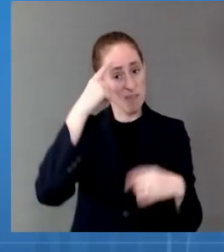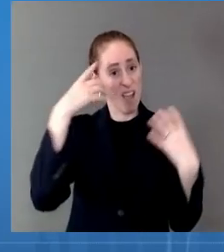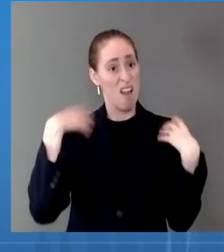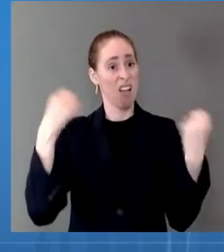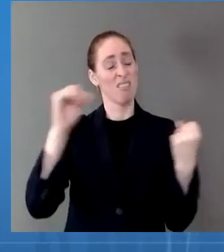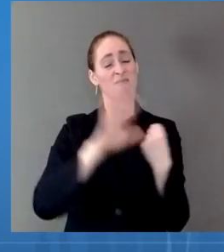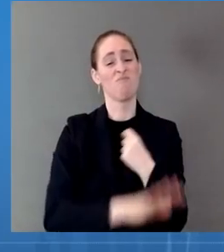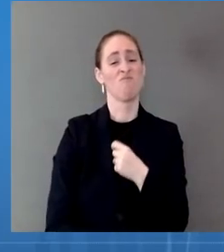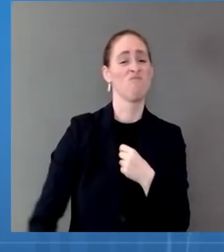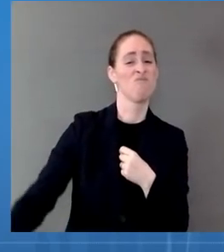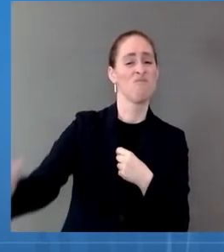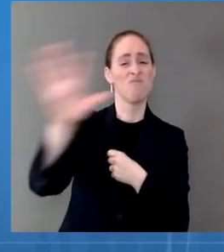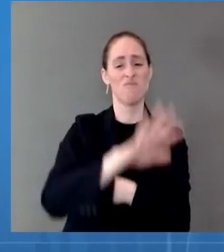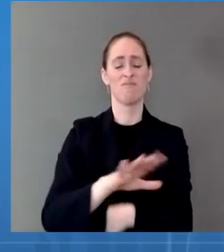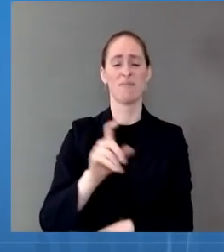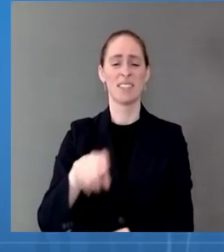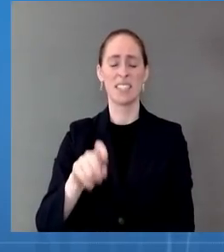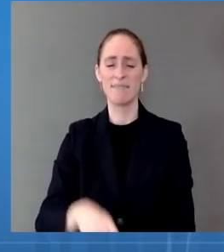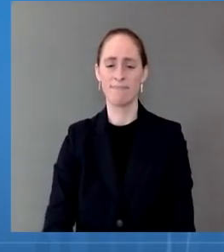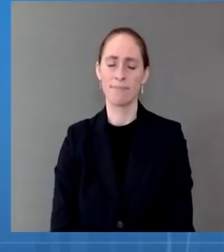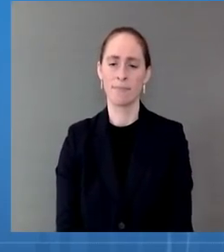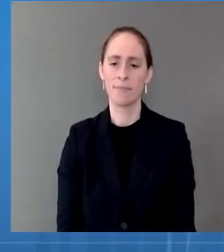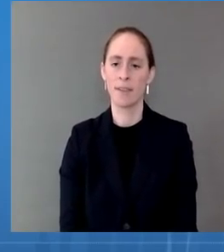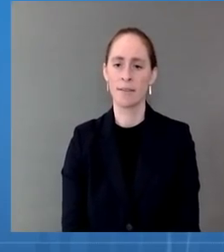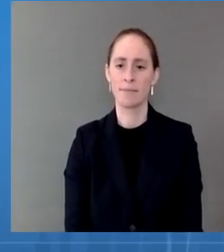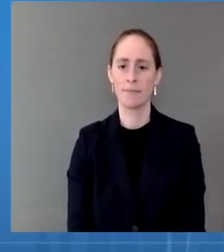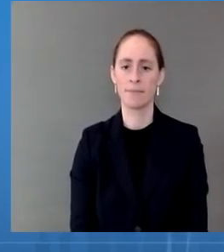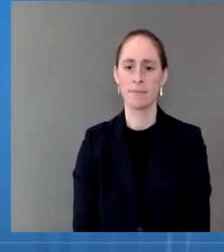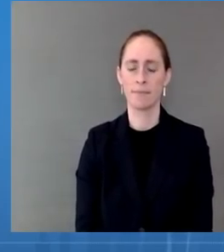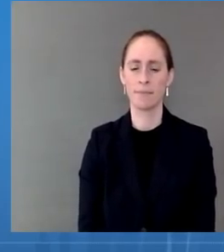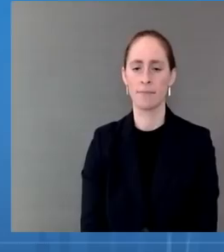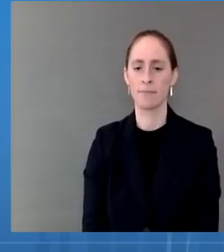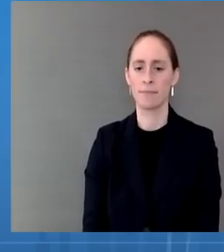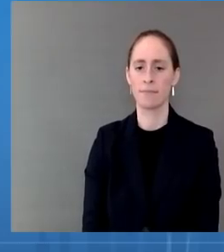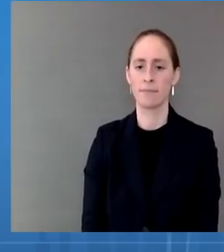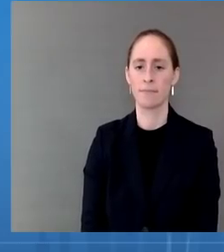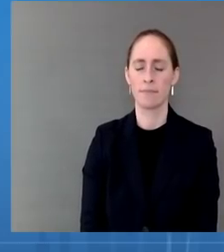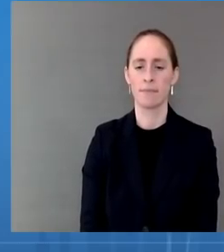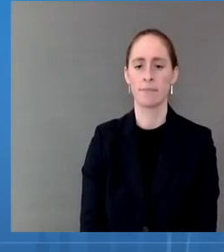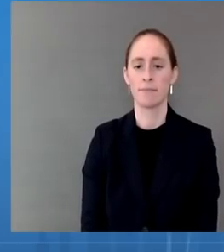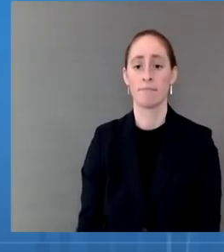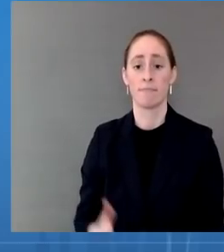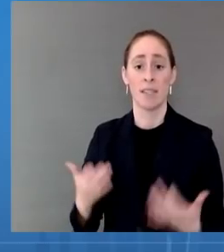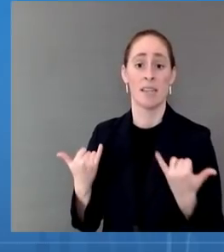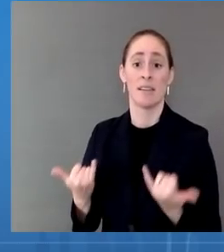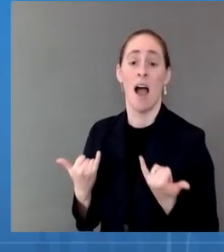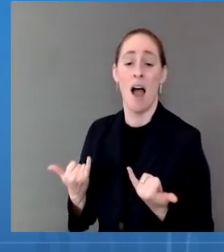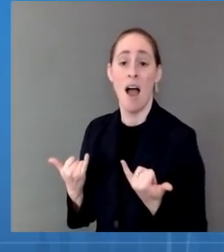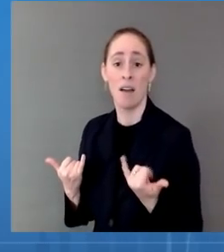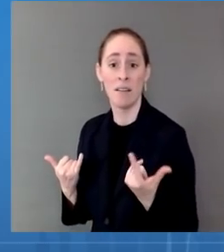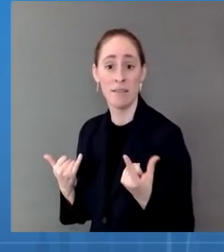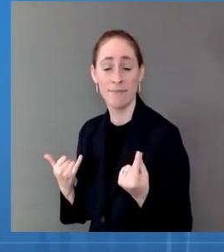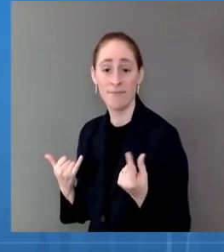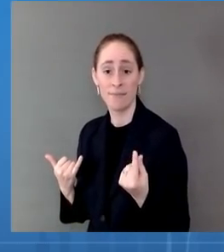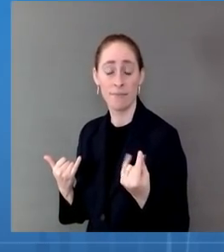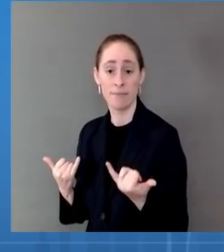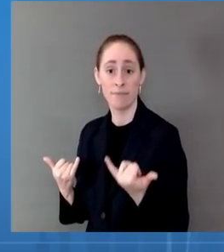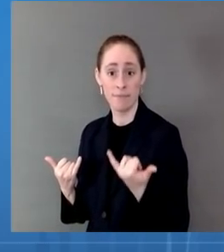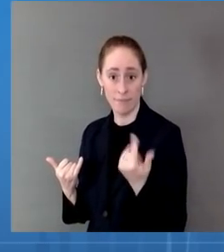which is to fundamentally destigmatize mental illness. We have to change how we think about and talk about mental illness so that children